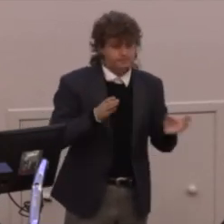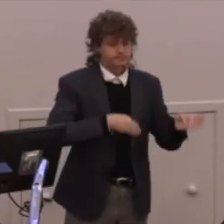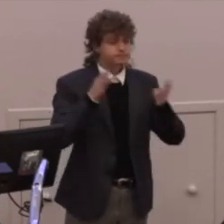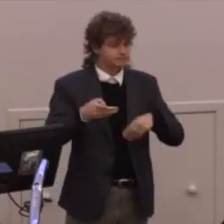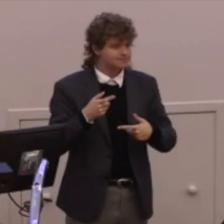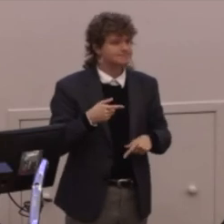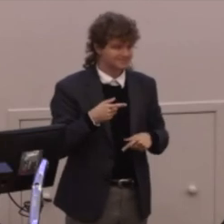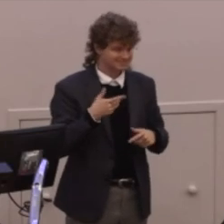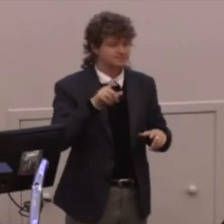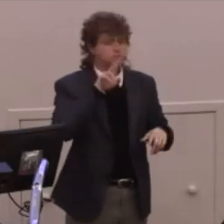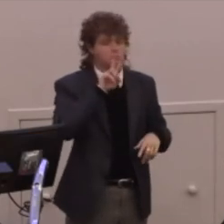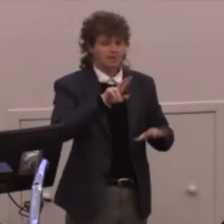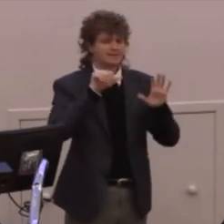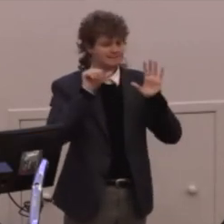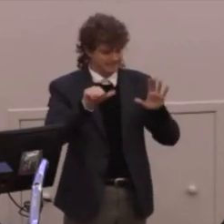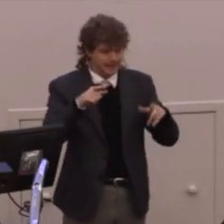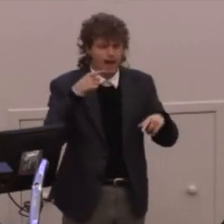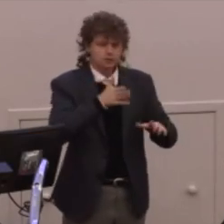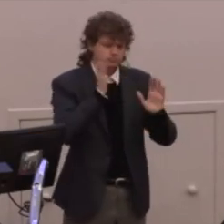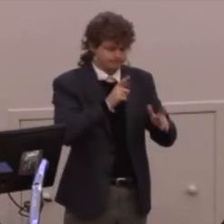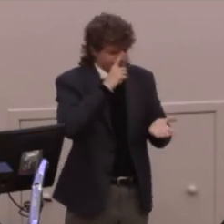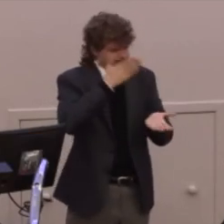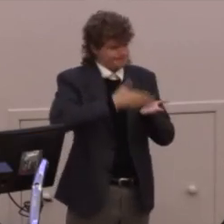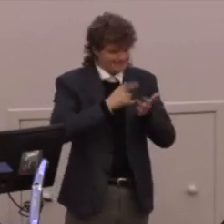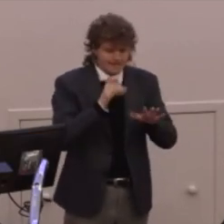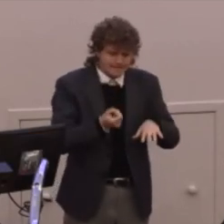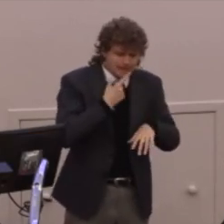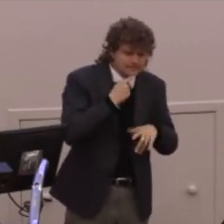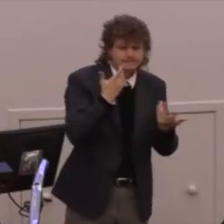She should be able to choose her own medications and treatments.